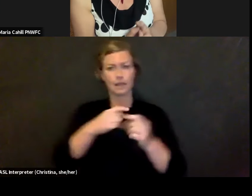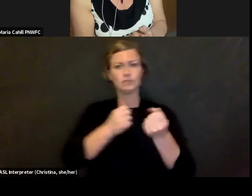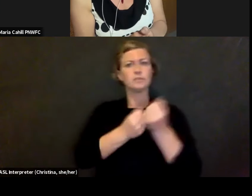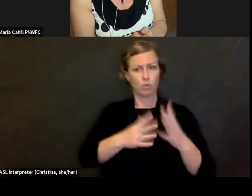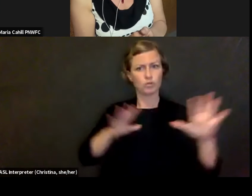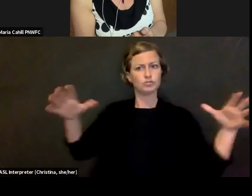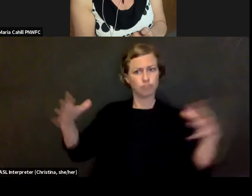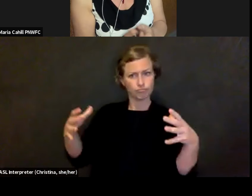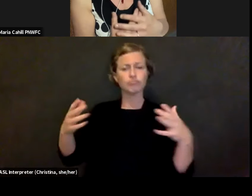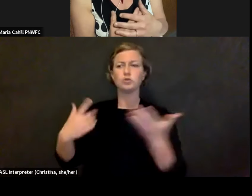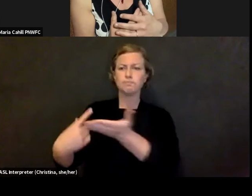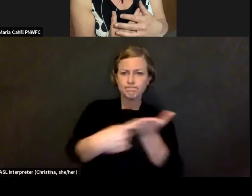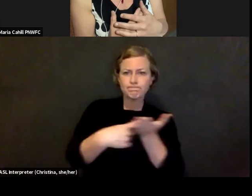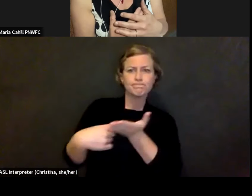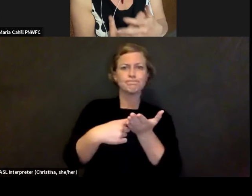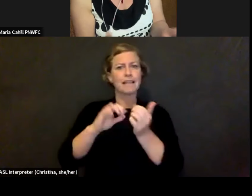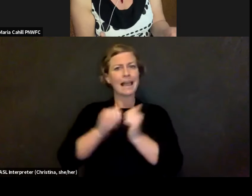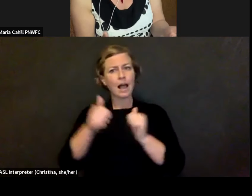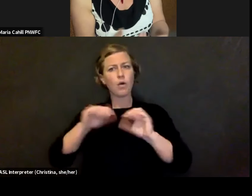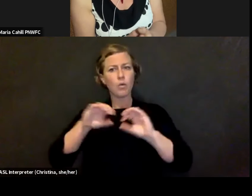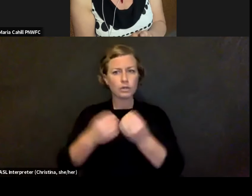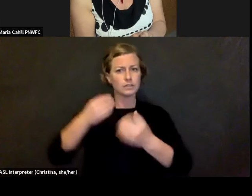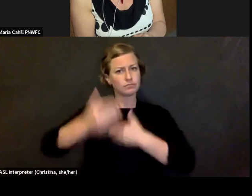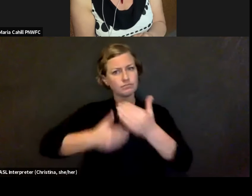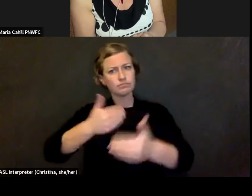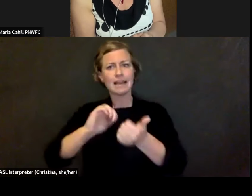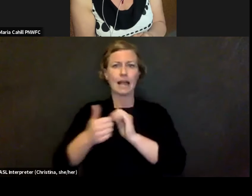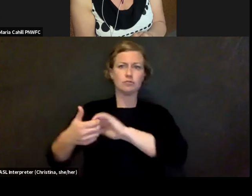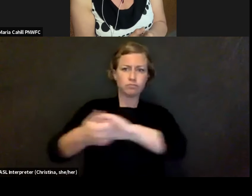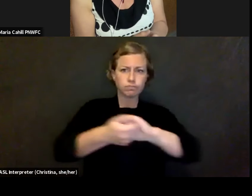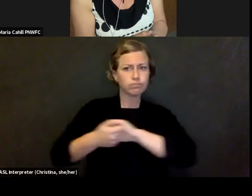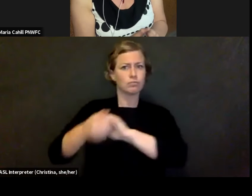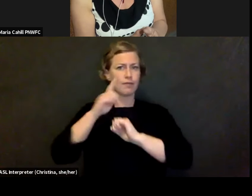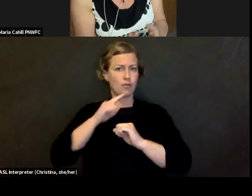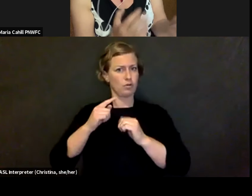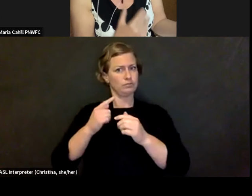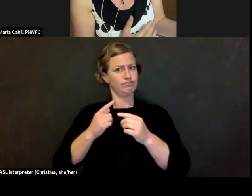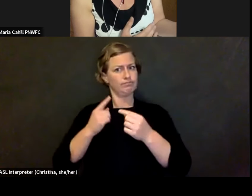states and we hold a monthly meeting for families and